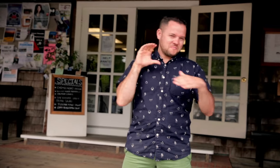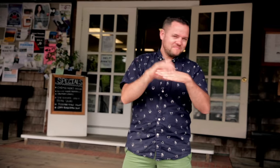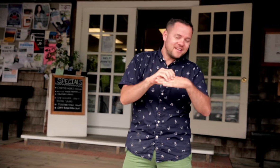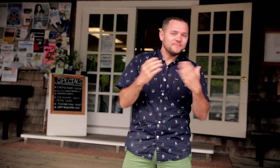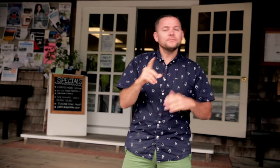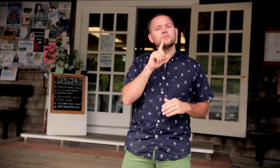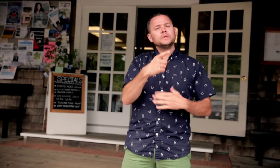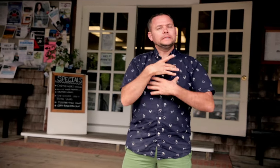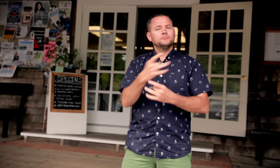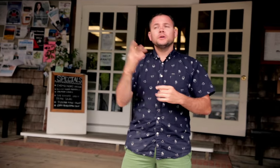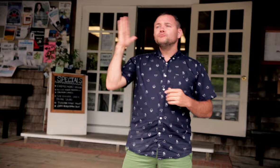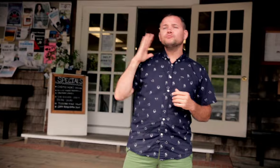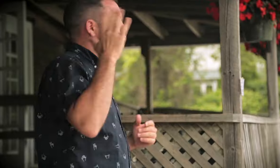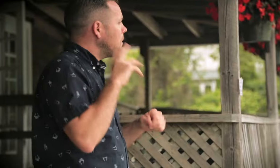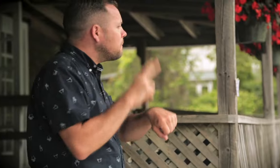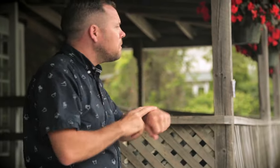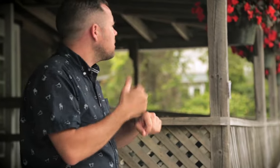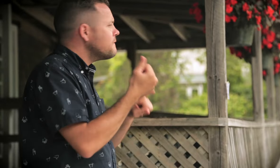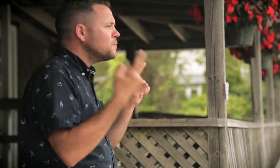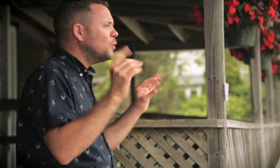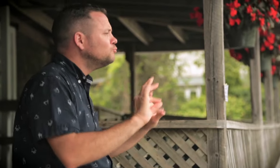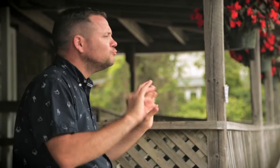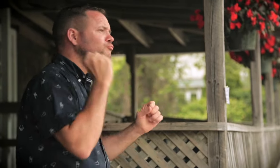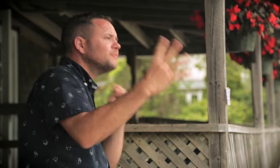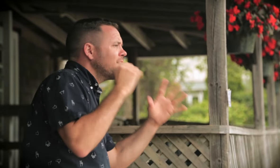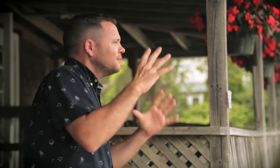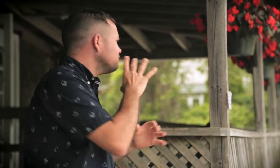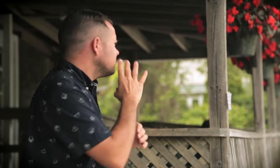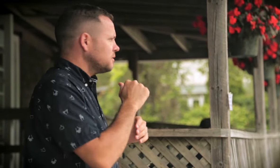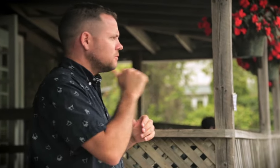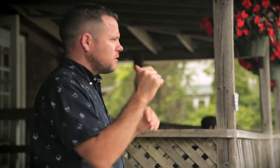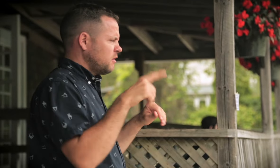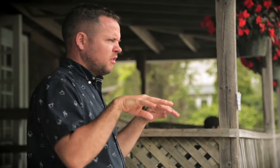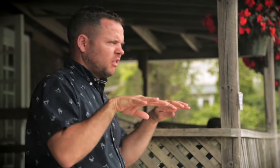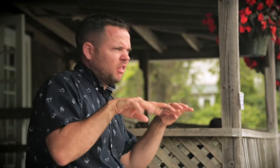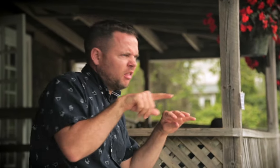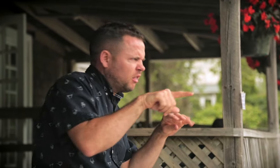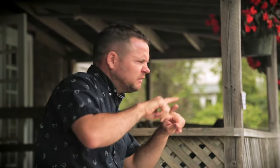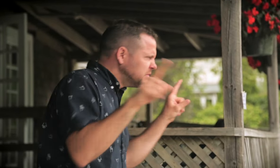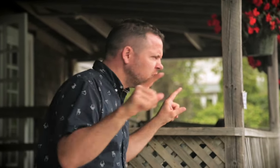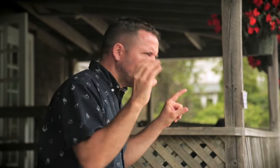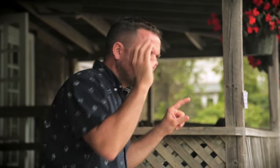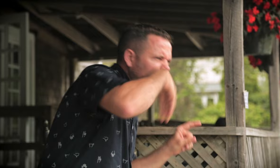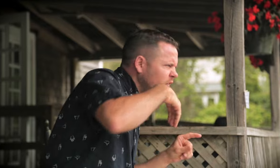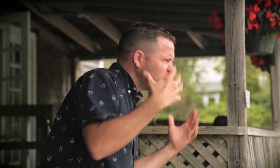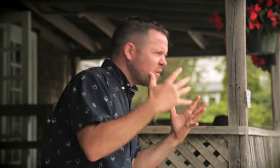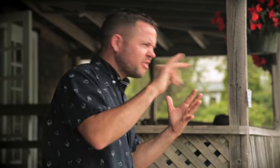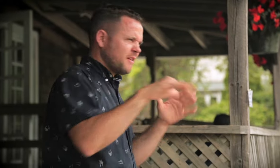We won't bite. Back in the day, it was normal. Everyone signed and spoke with each other. They didn't stare at signers or think they were odd or different.